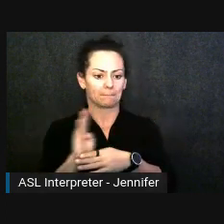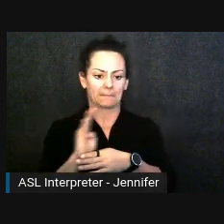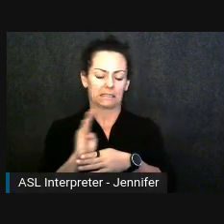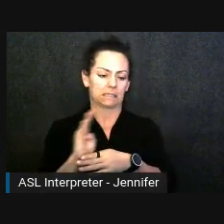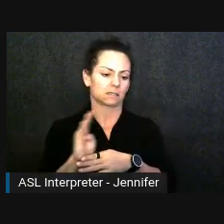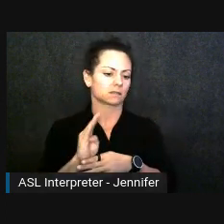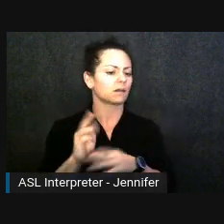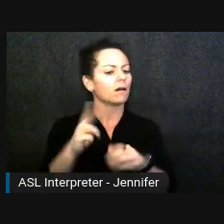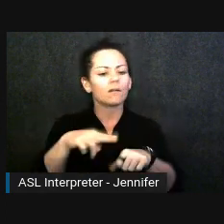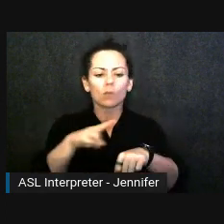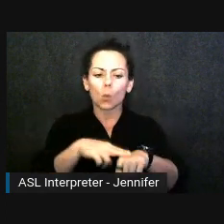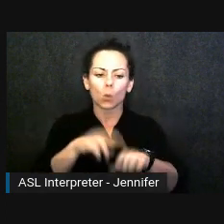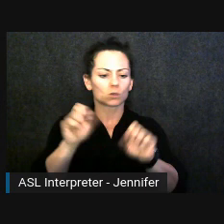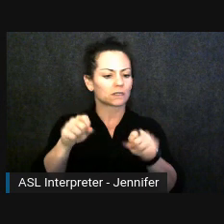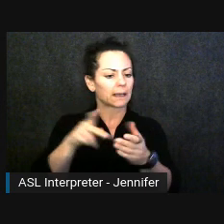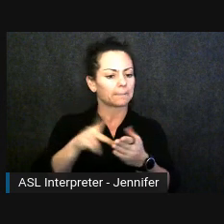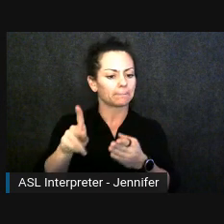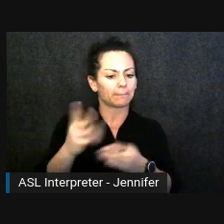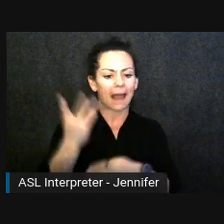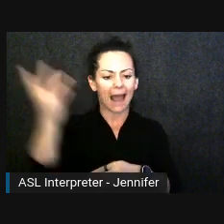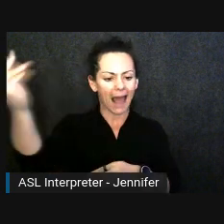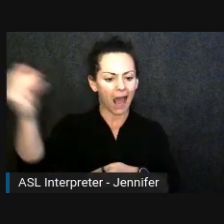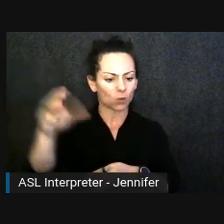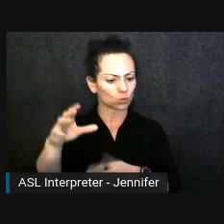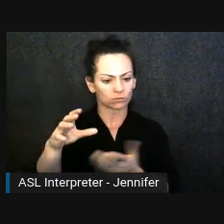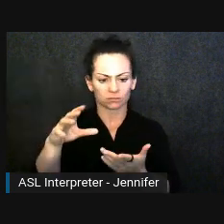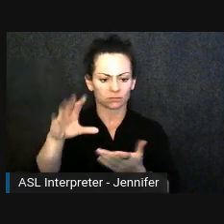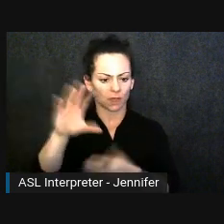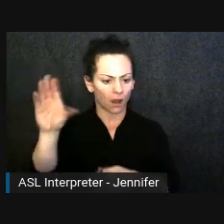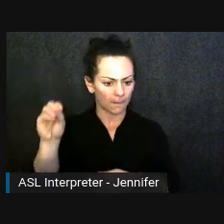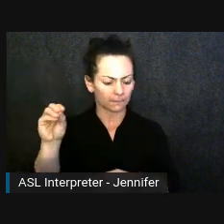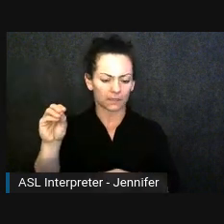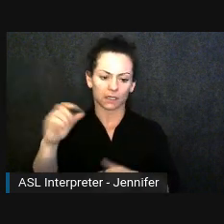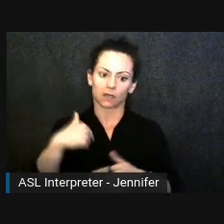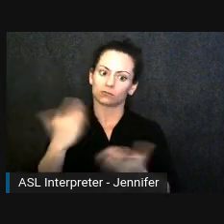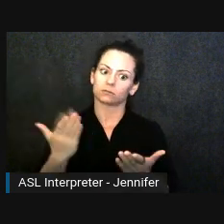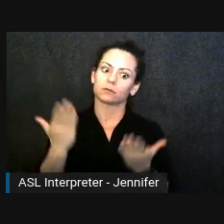I recommend having human participants on that accessibility team.